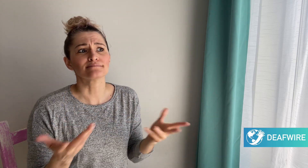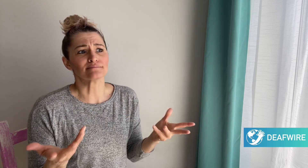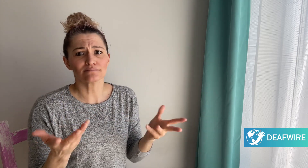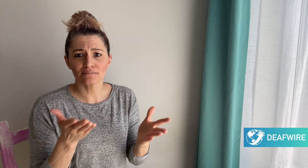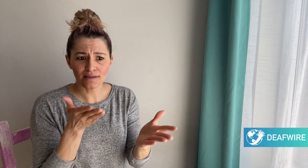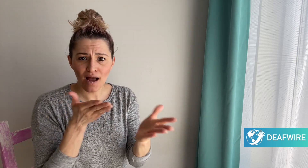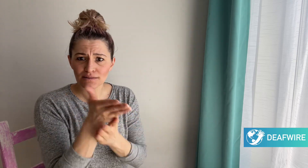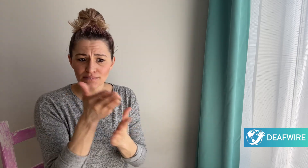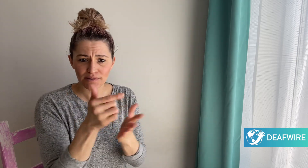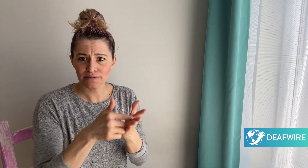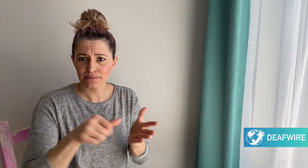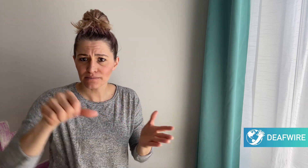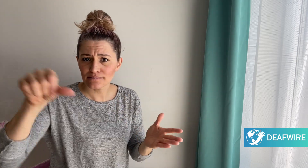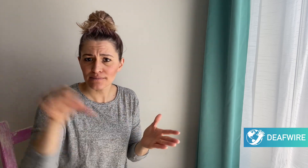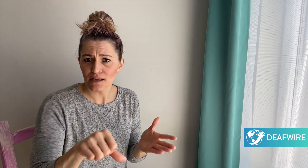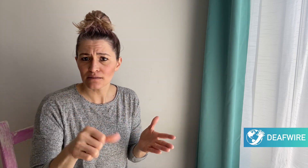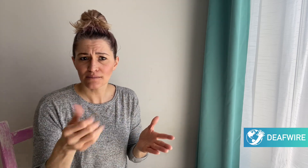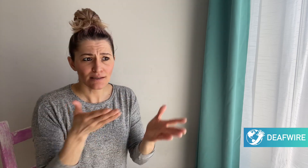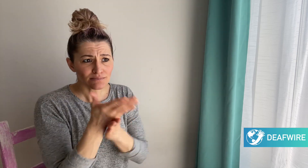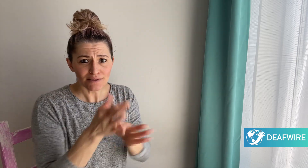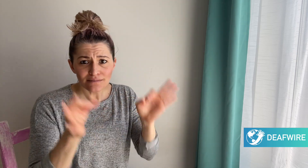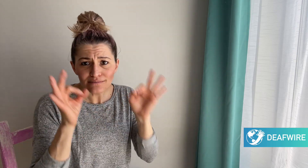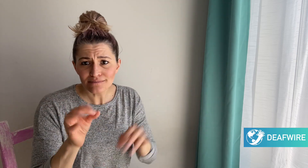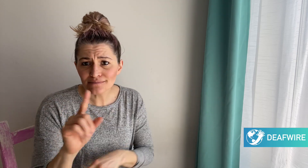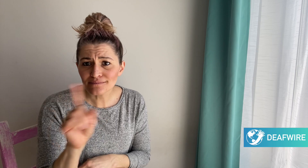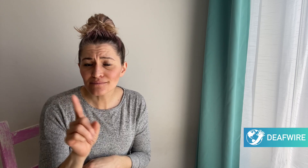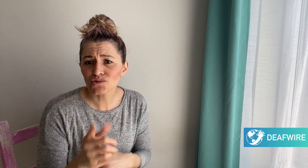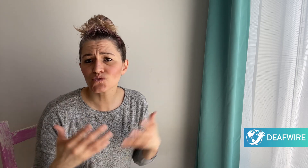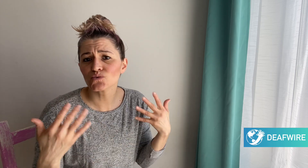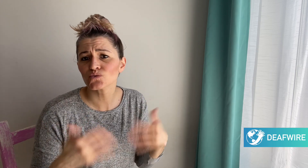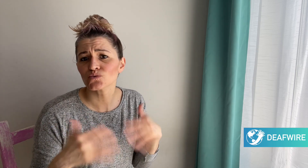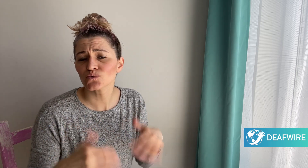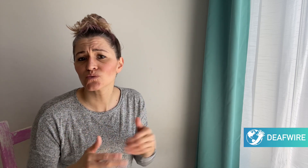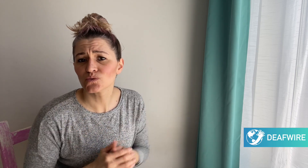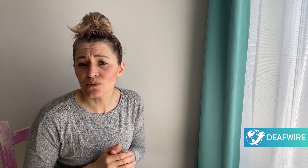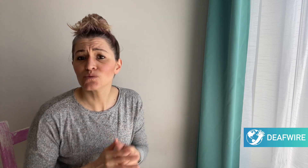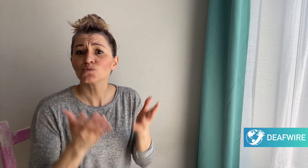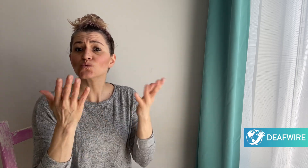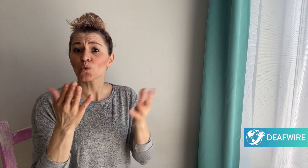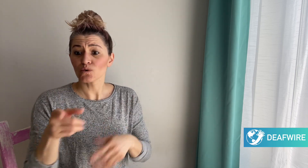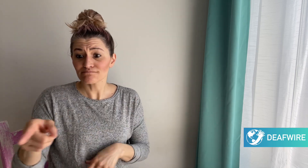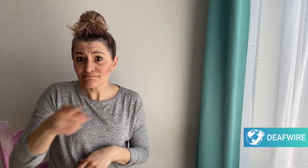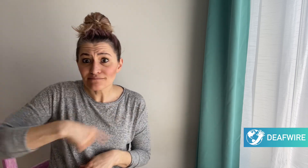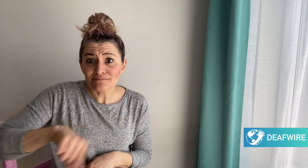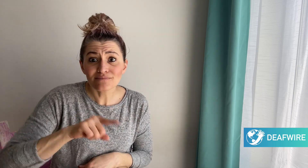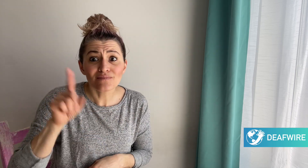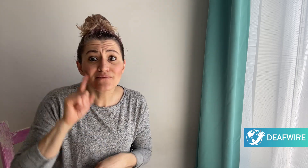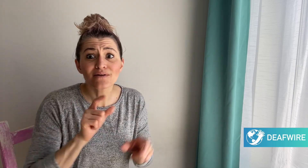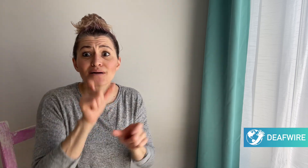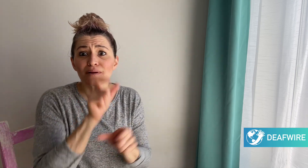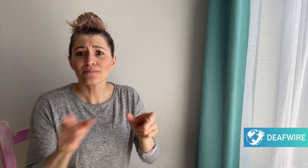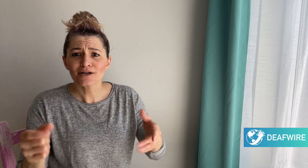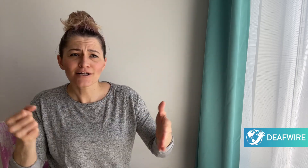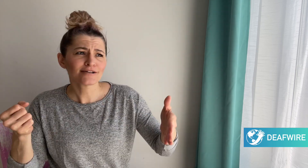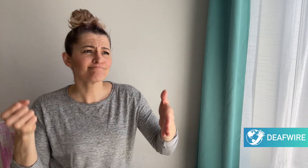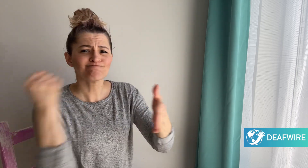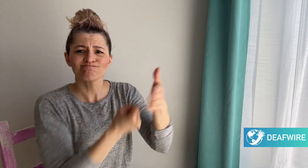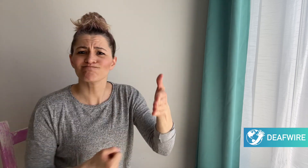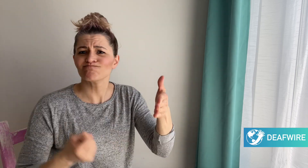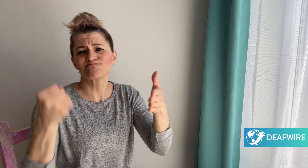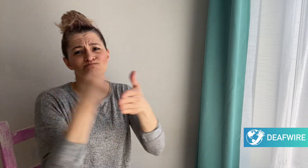but because of inaccessibility. When Deaf people advocate